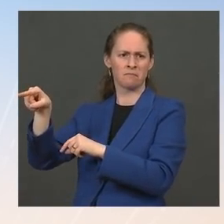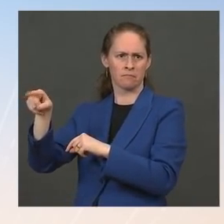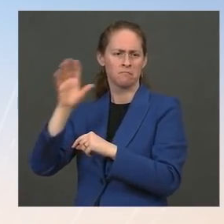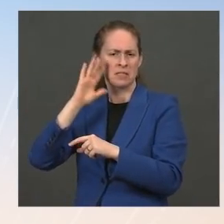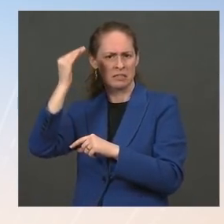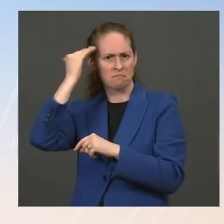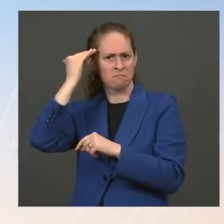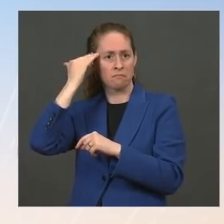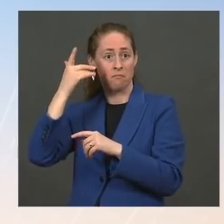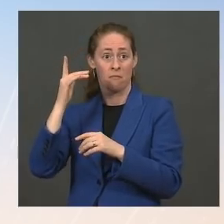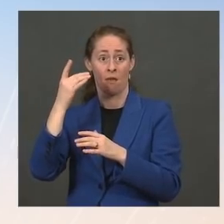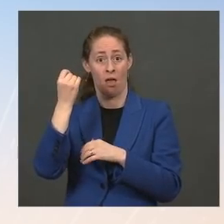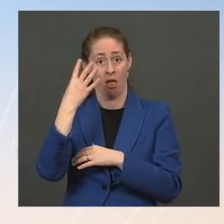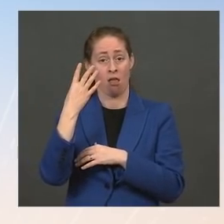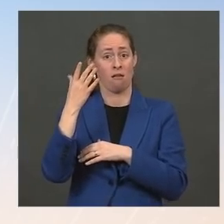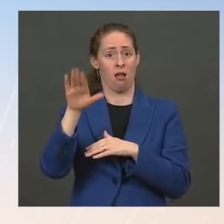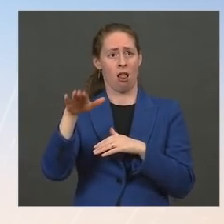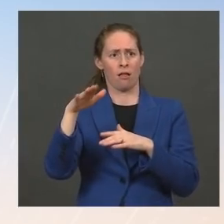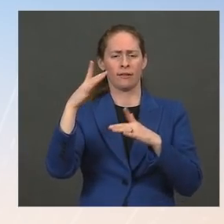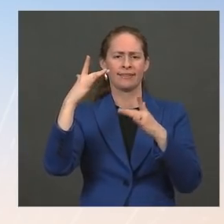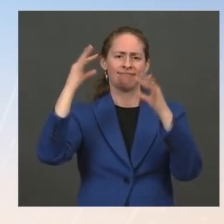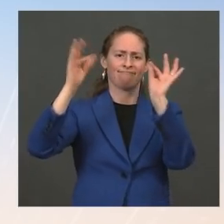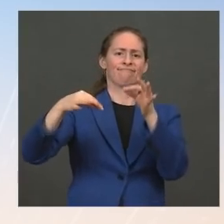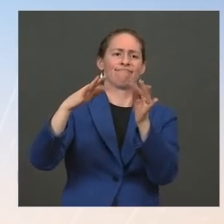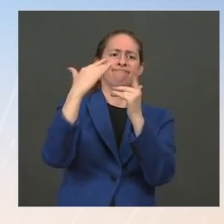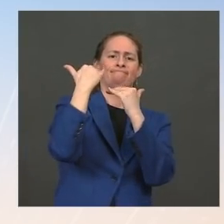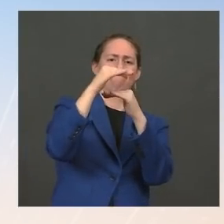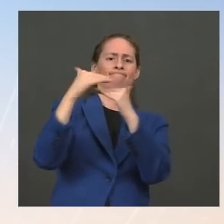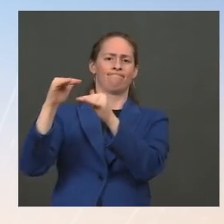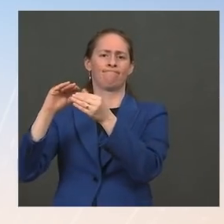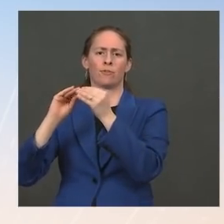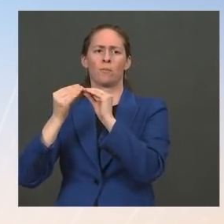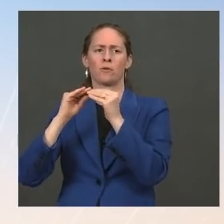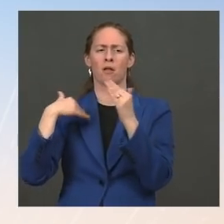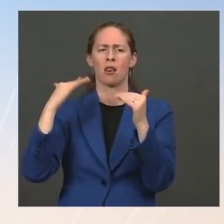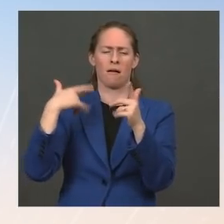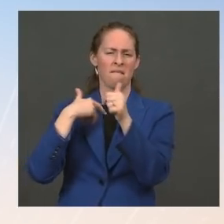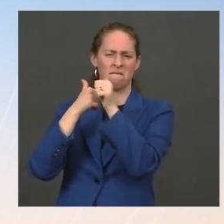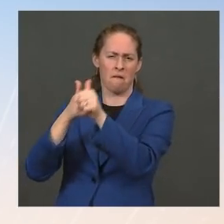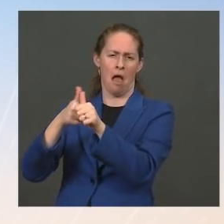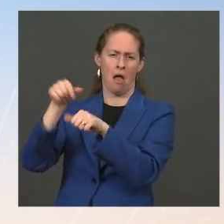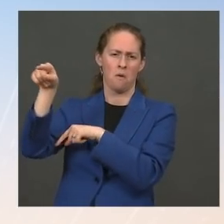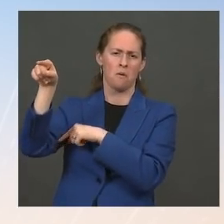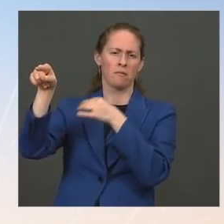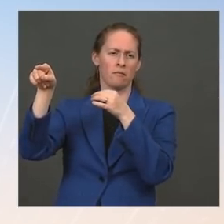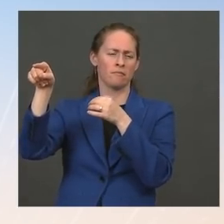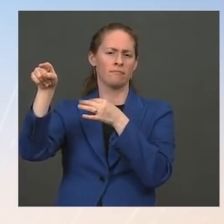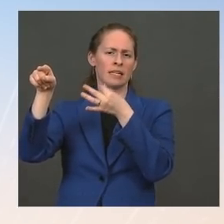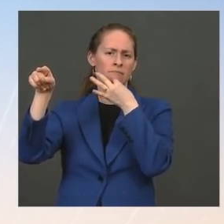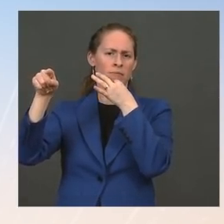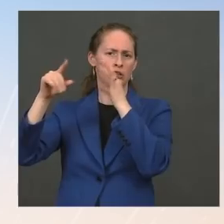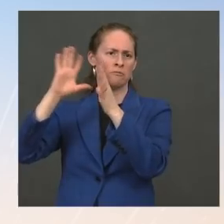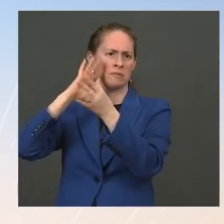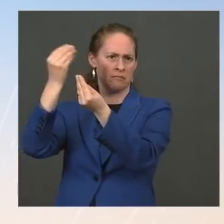by our health and medical experts. So that hasn't impacted or changed our approach. The Press: And just one more on a domestic issue.